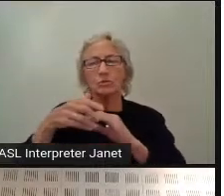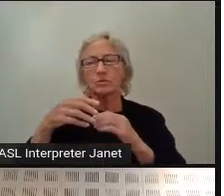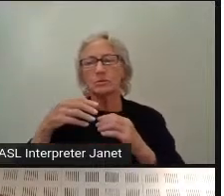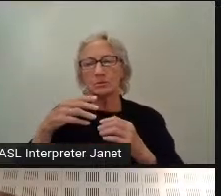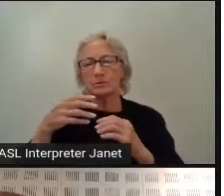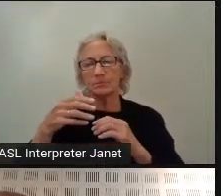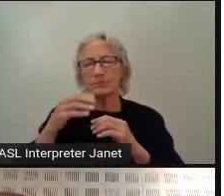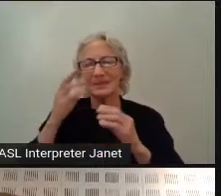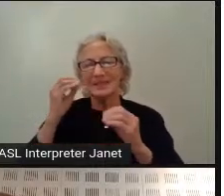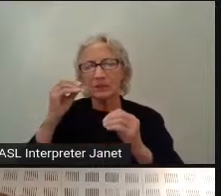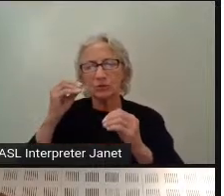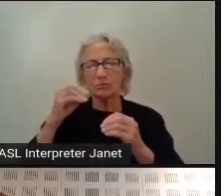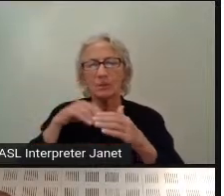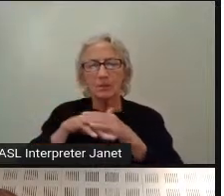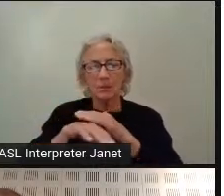we teach and consult external partners about accessibility.